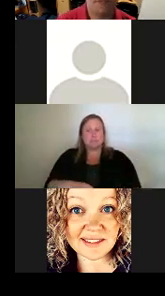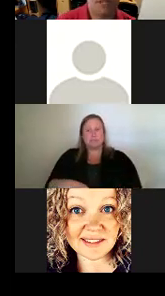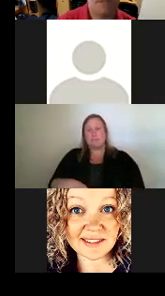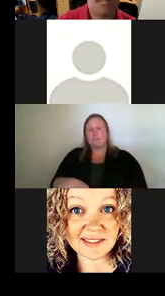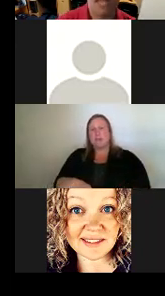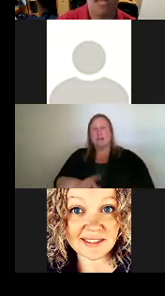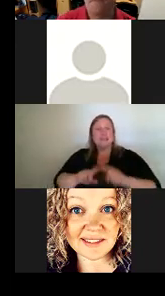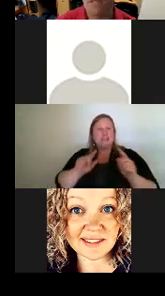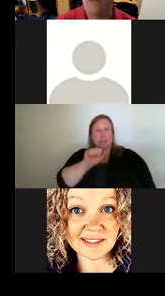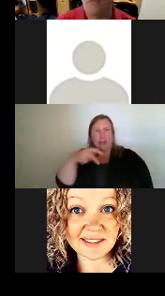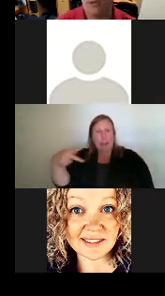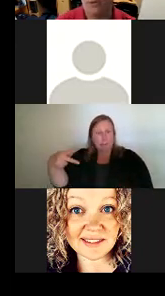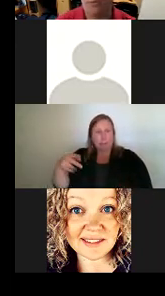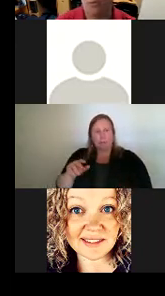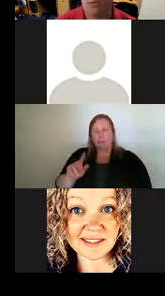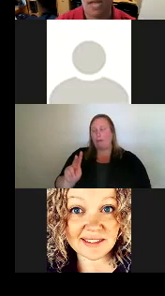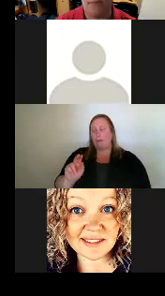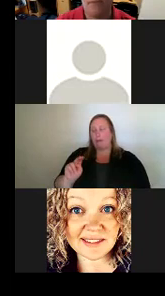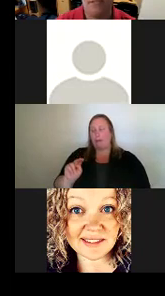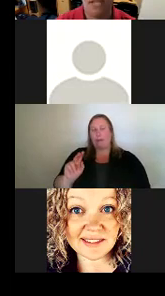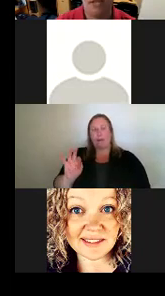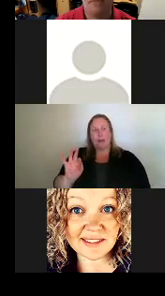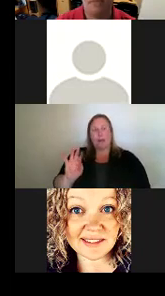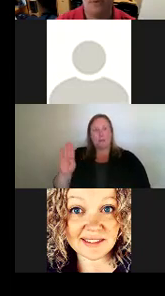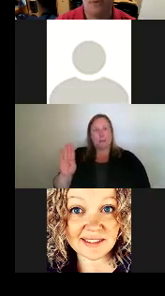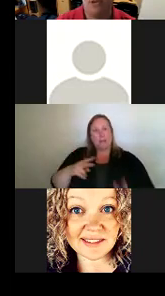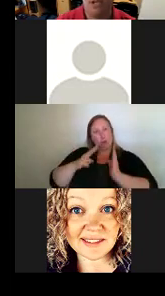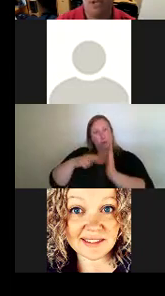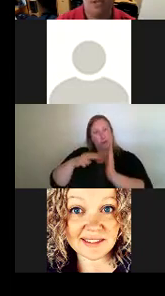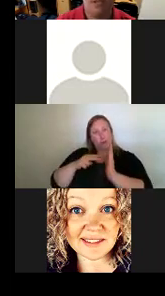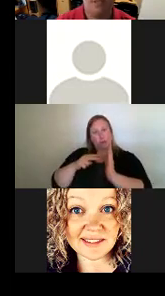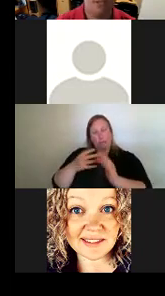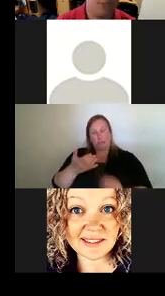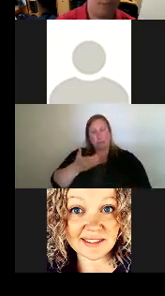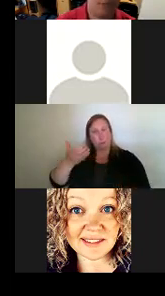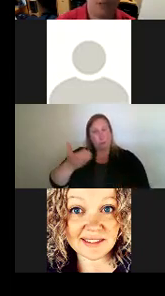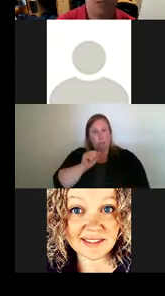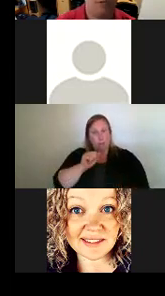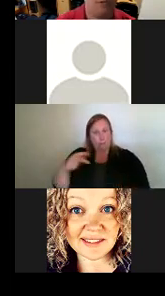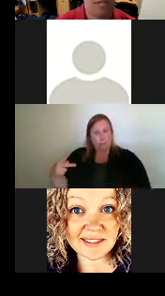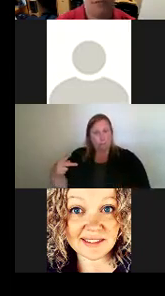WE HAVE THE KNFB READER MOBILE APP. THAT IS A APP -- ACTUALLY YOU COULD PUT IT ON WINDOWS,